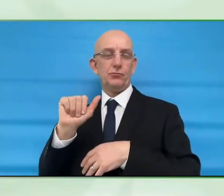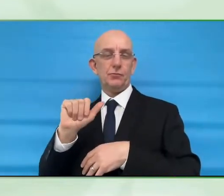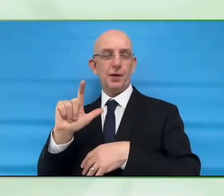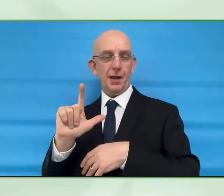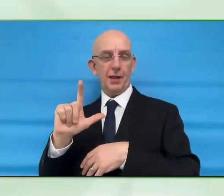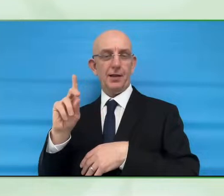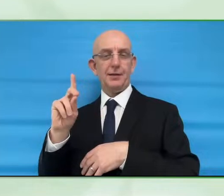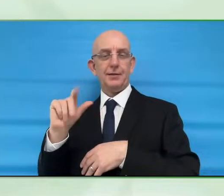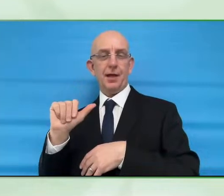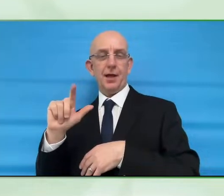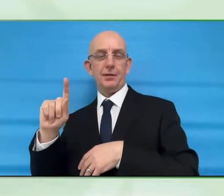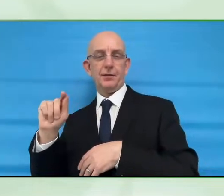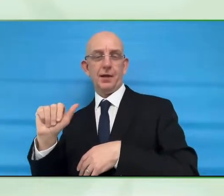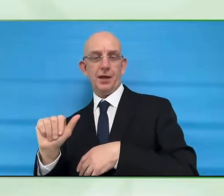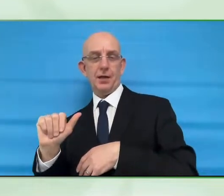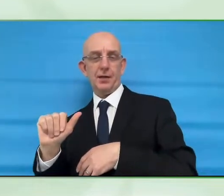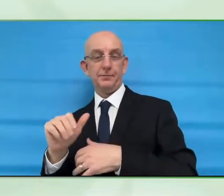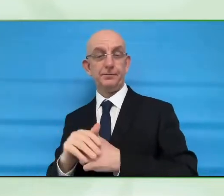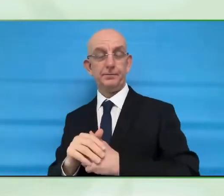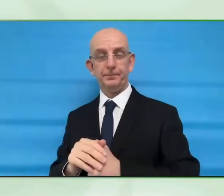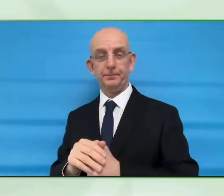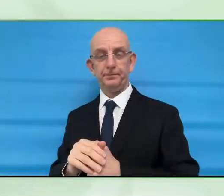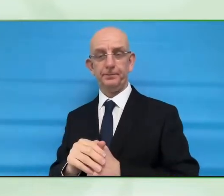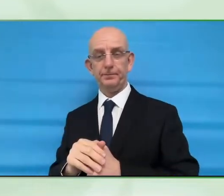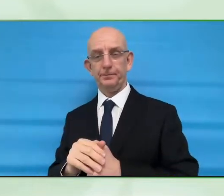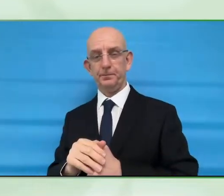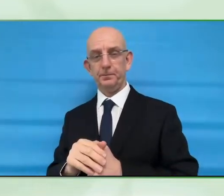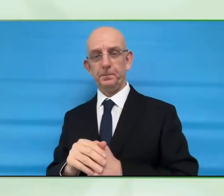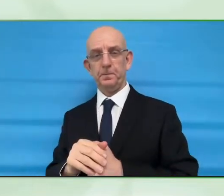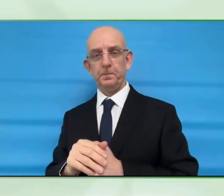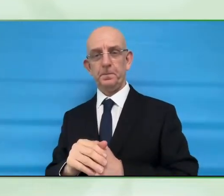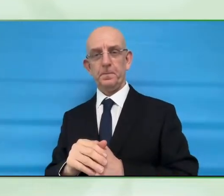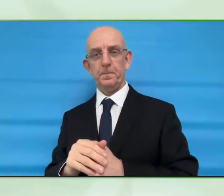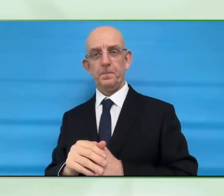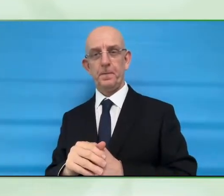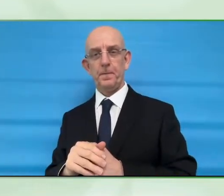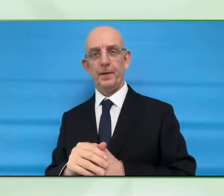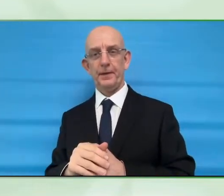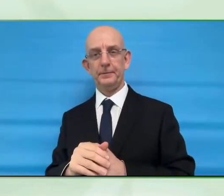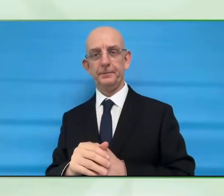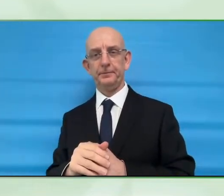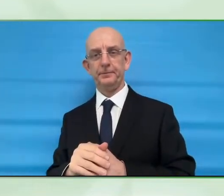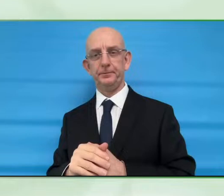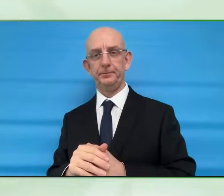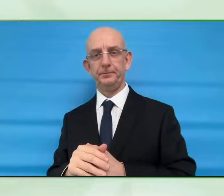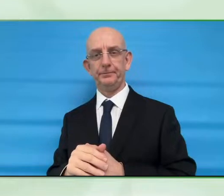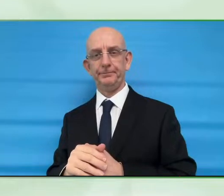It's funny, for example with something like sound, how you can in some way hack into peoples